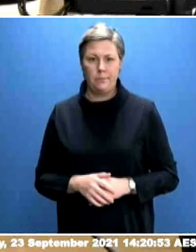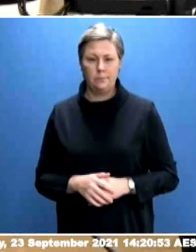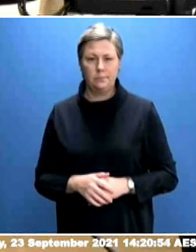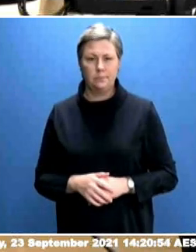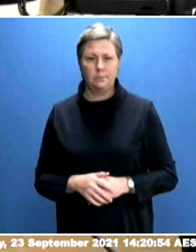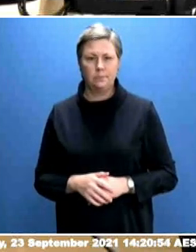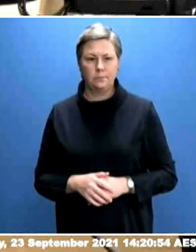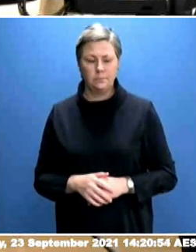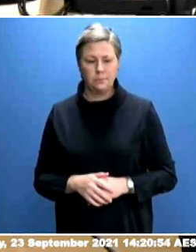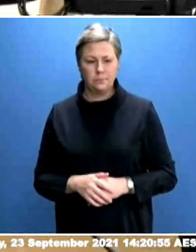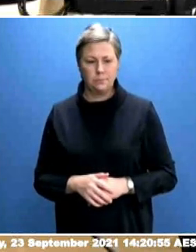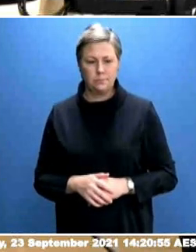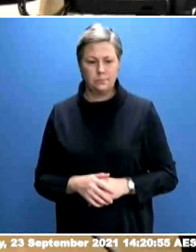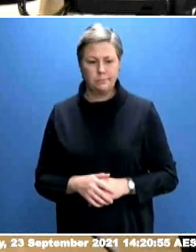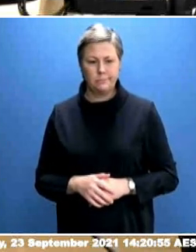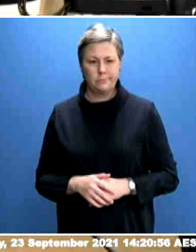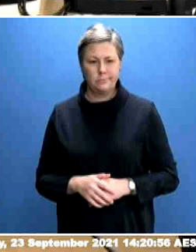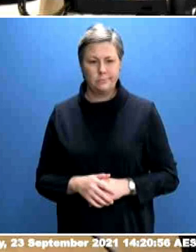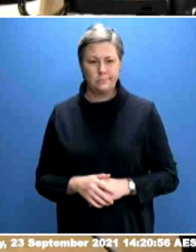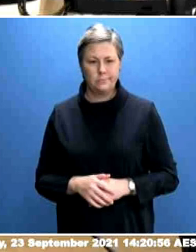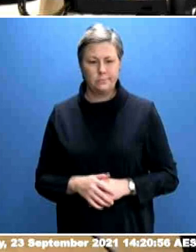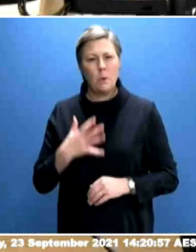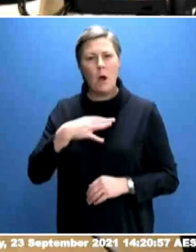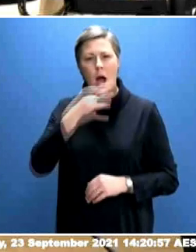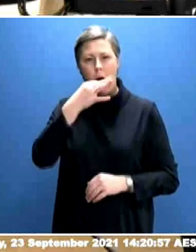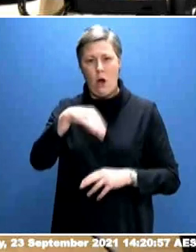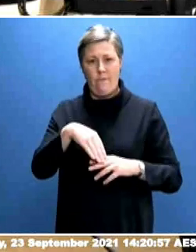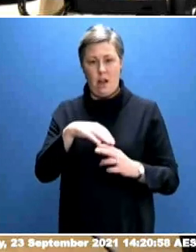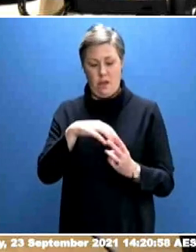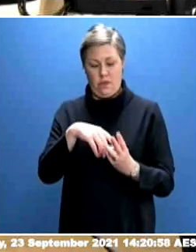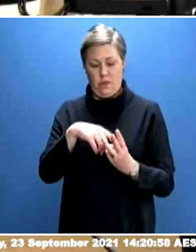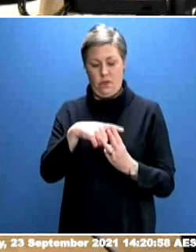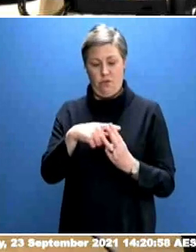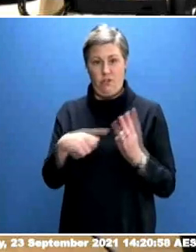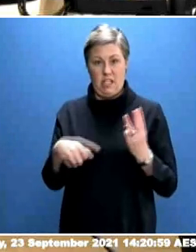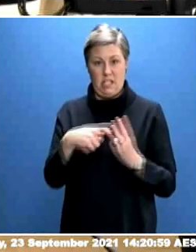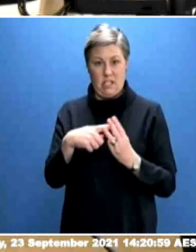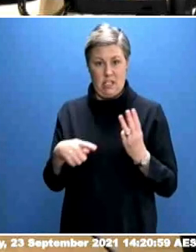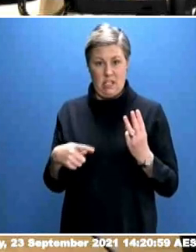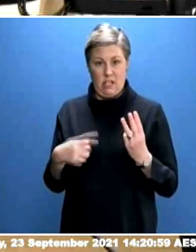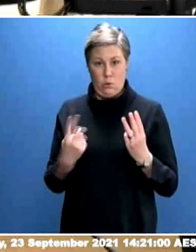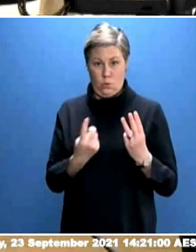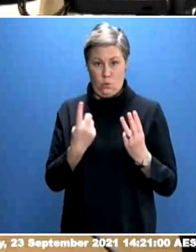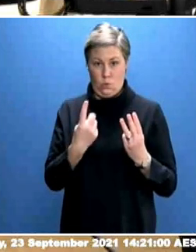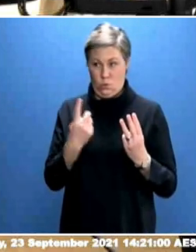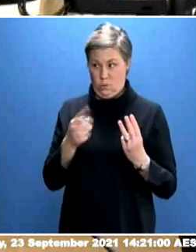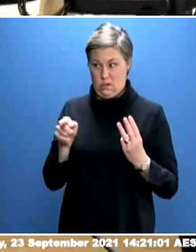I want to ask you a little bit more about the three children that have been in the current Safe Care House.